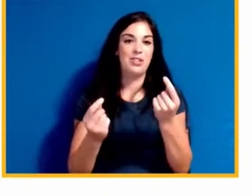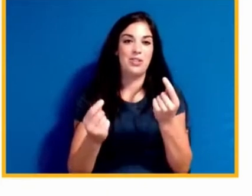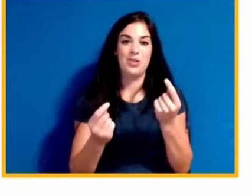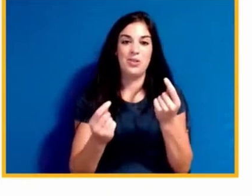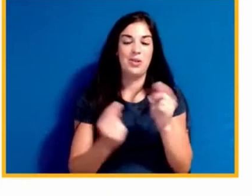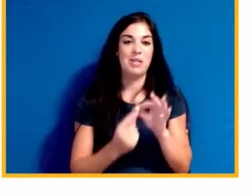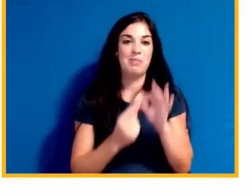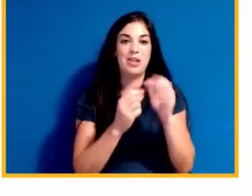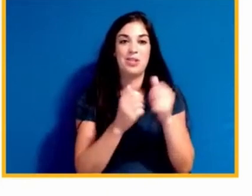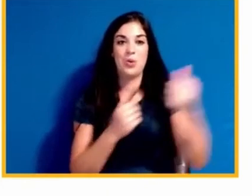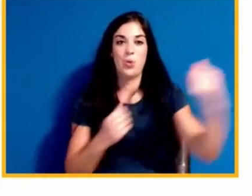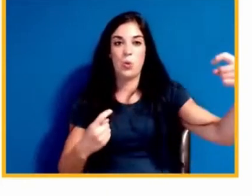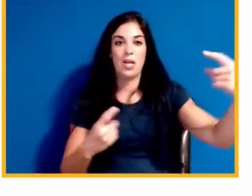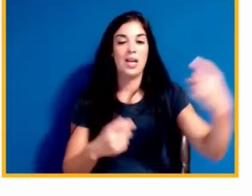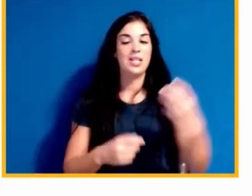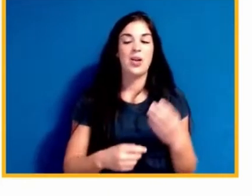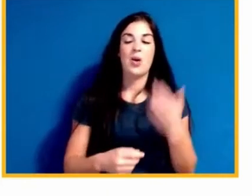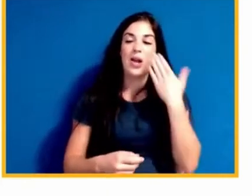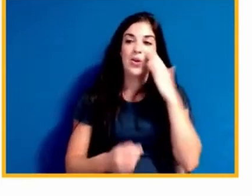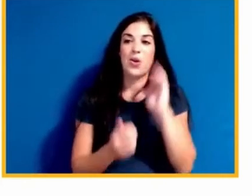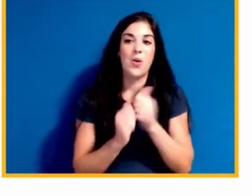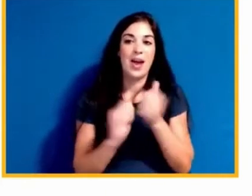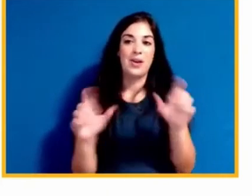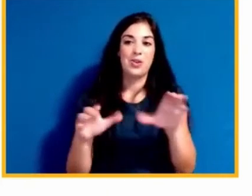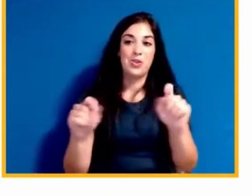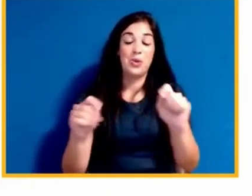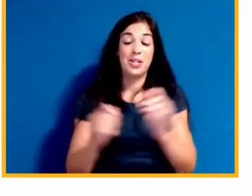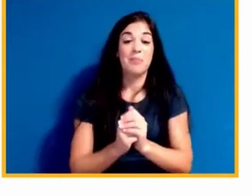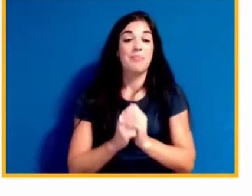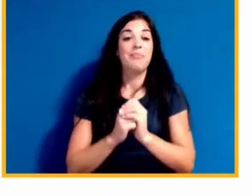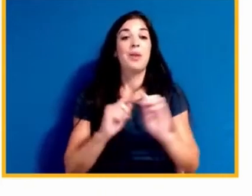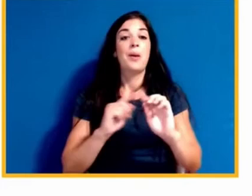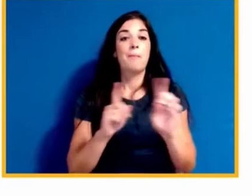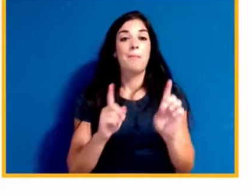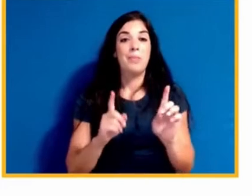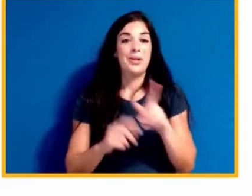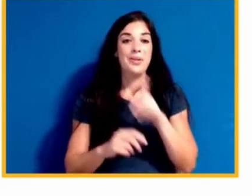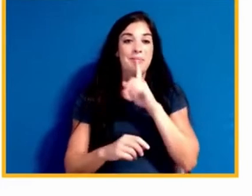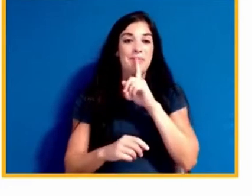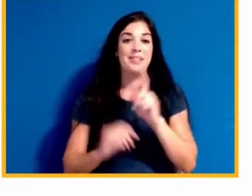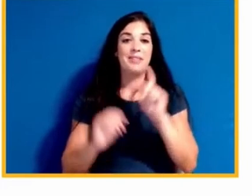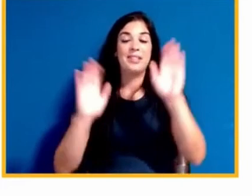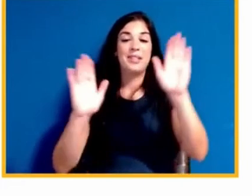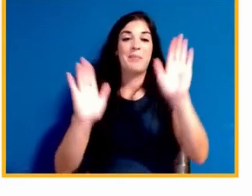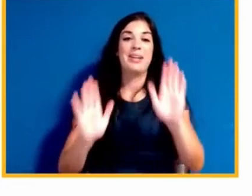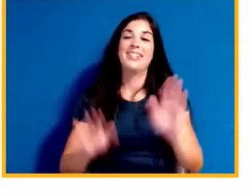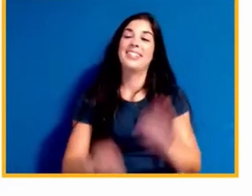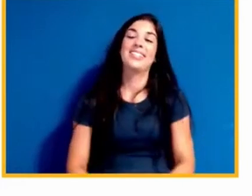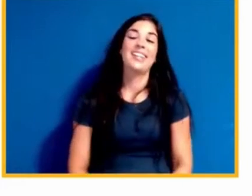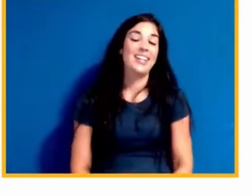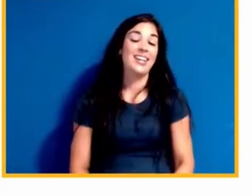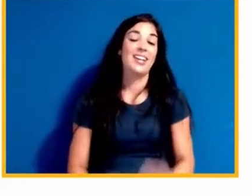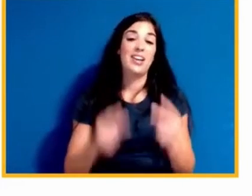like I don't know how you do what you do. But, in all, it was just amazing, very good work.